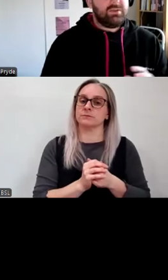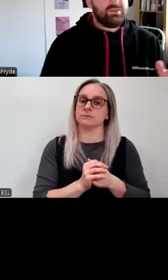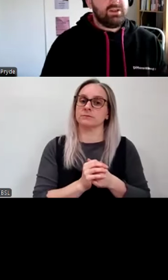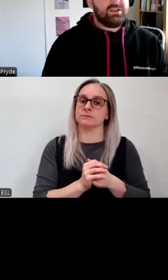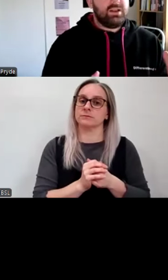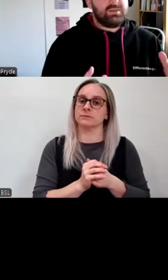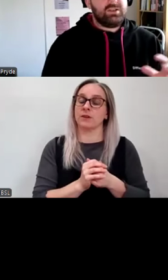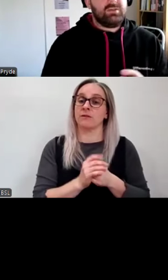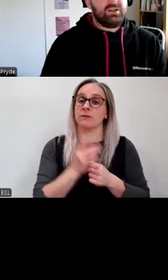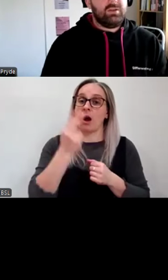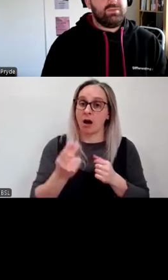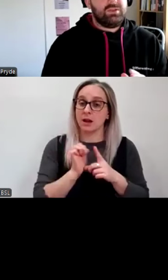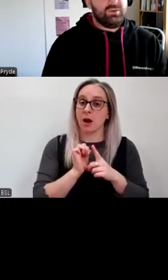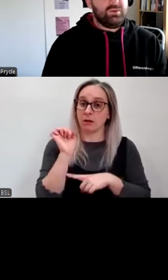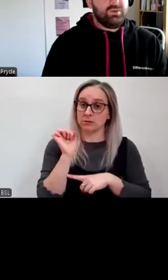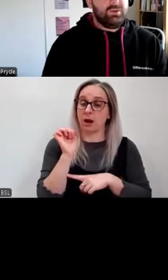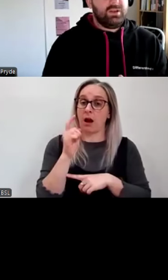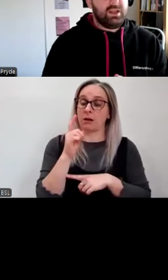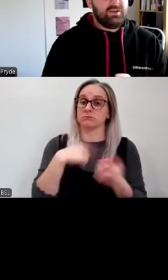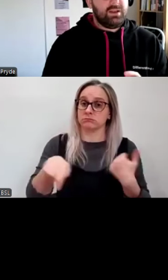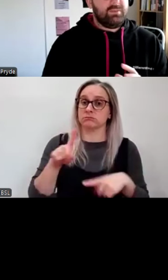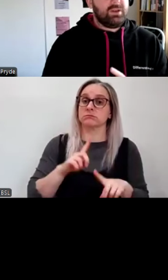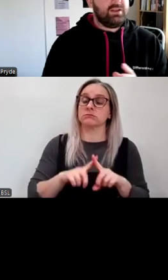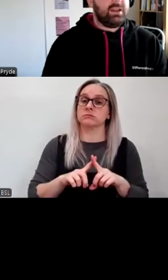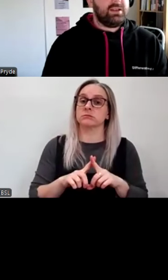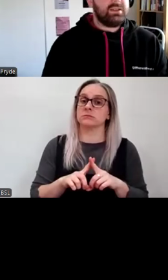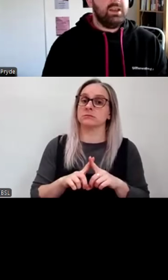and culture space, especially when it comes to a booking tickets,